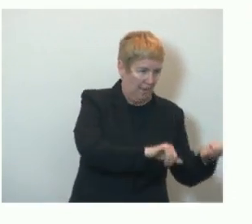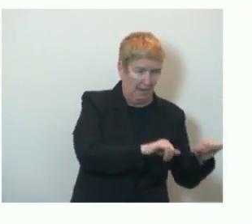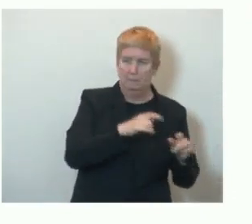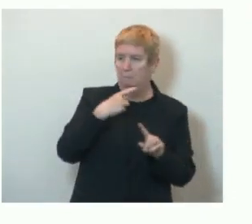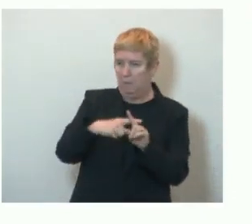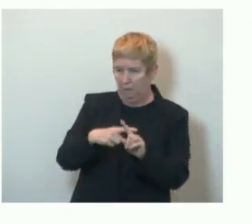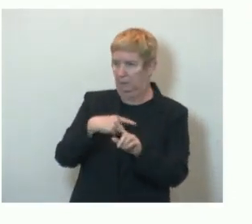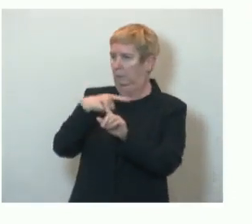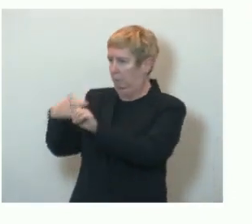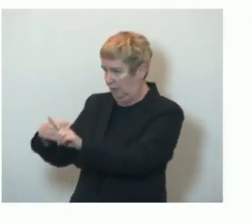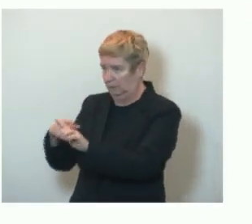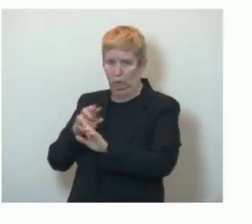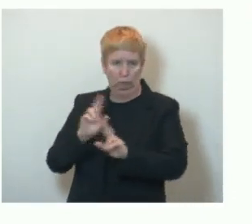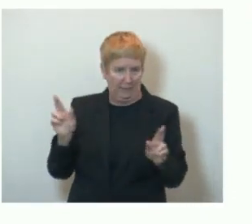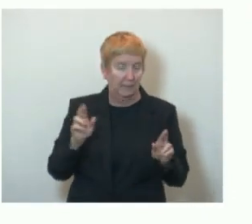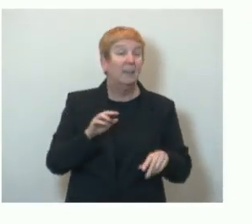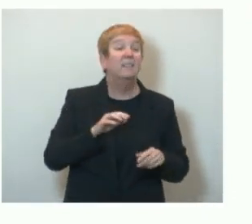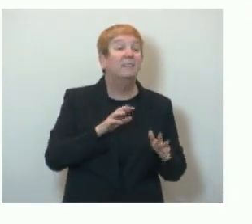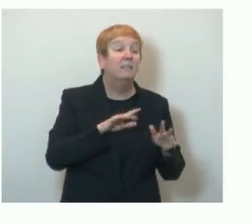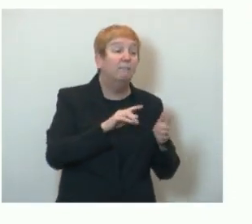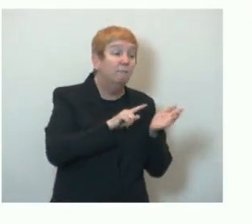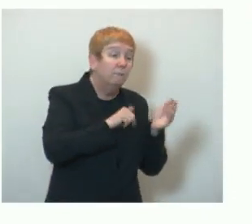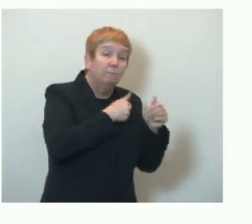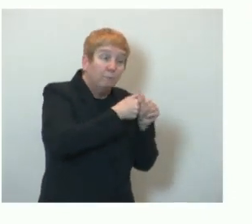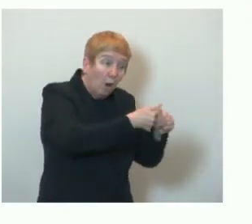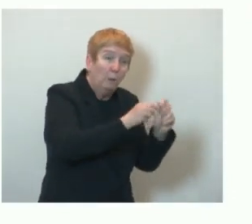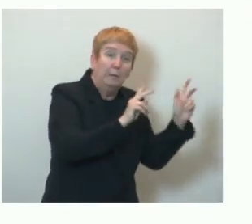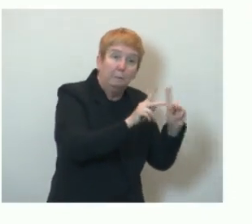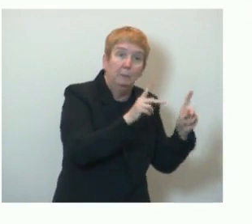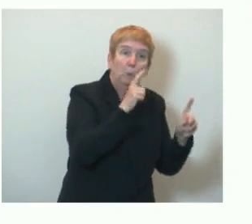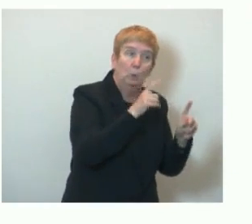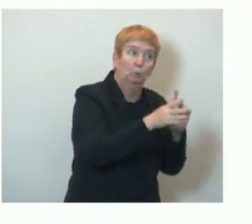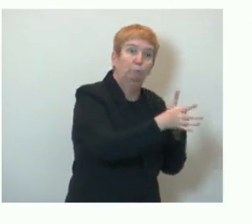WE BELIEVE IF WE KEEP DOING WHAT WE’RE DOING WITH THE UNBELIEVABLE ADVANCES.